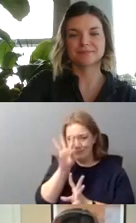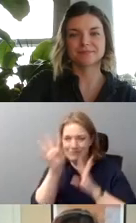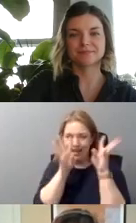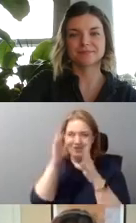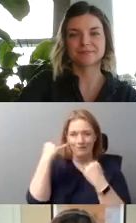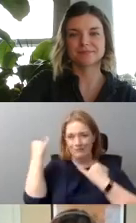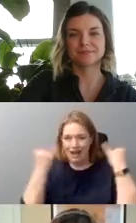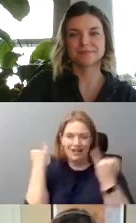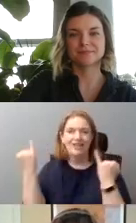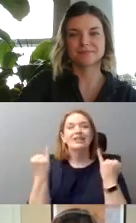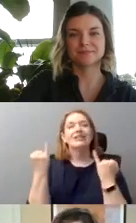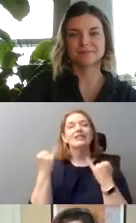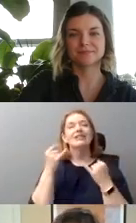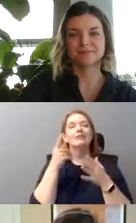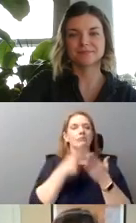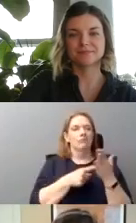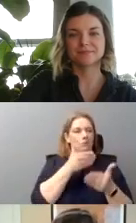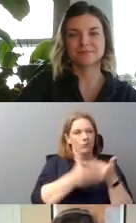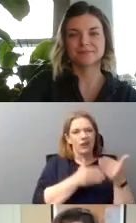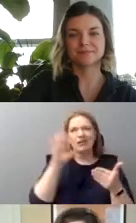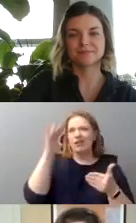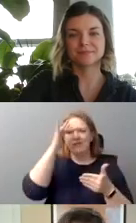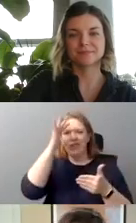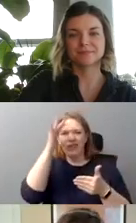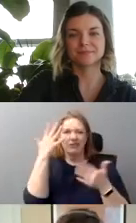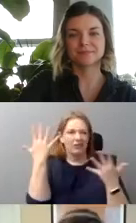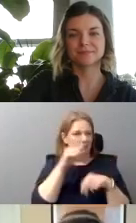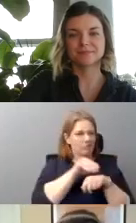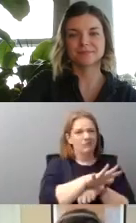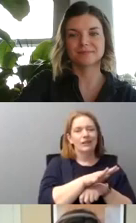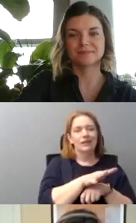hear about the processes and philosophies that guided this work from our talented guide, Sam,